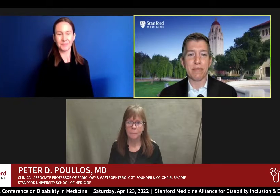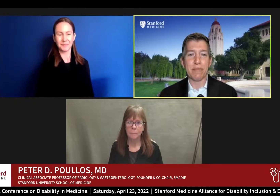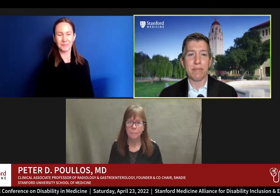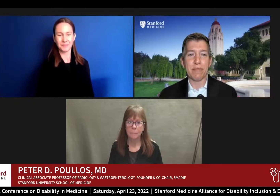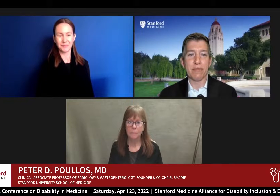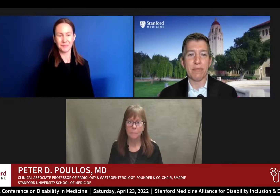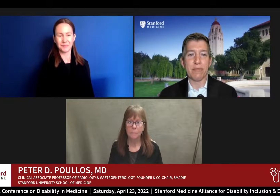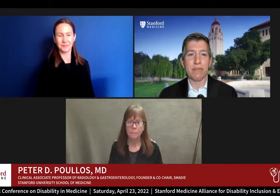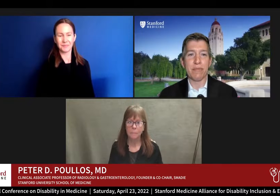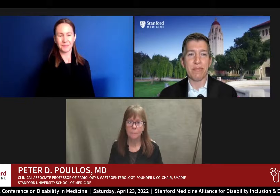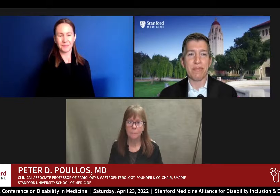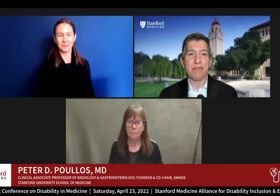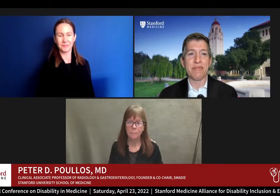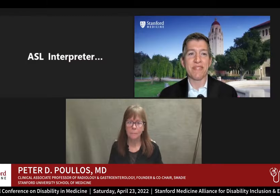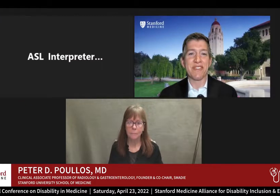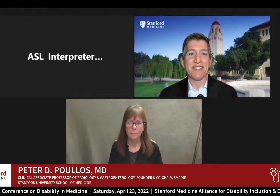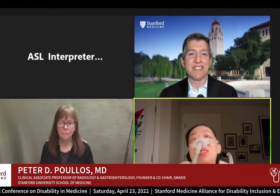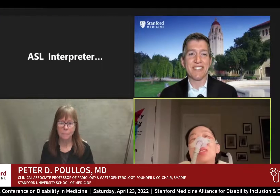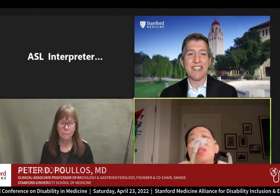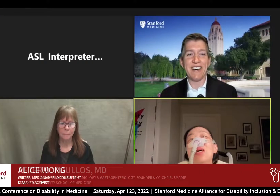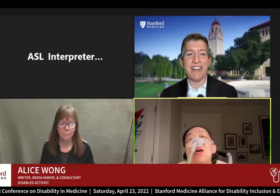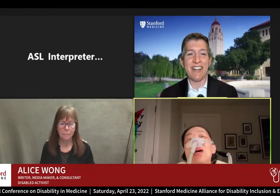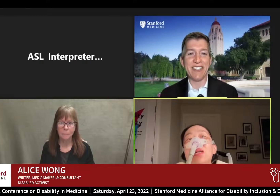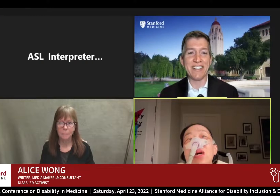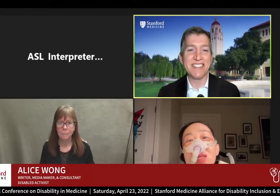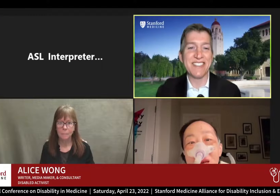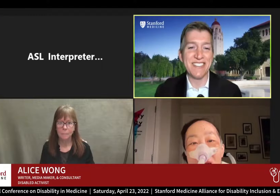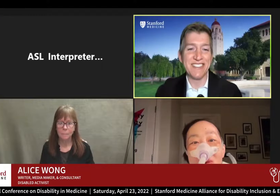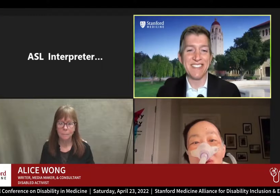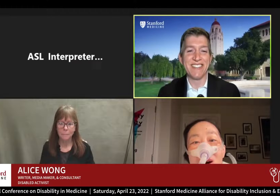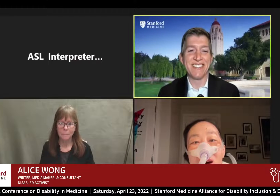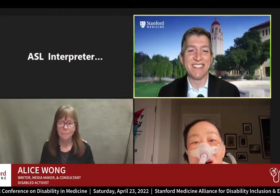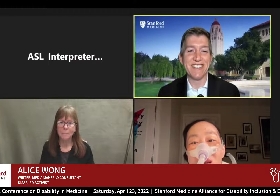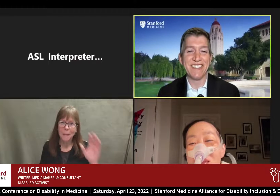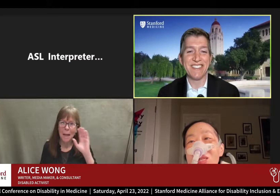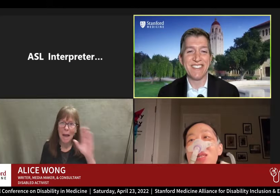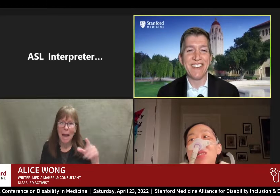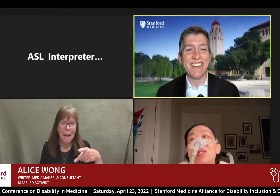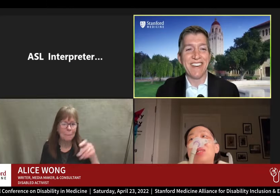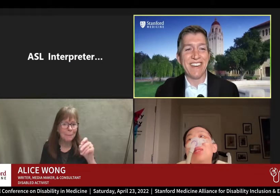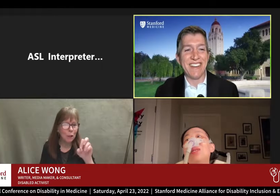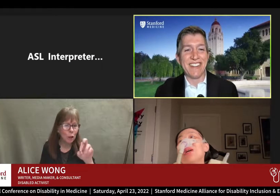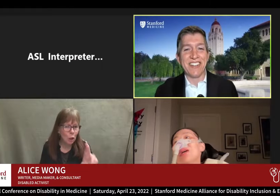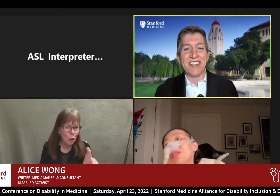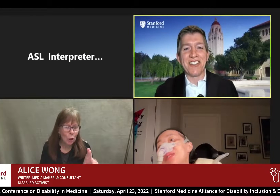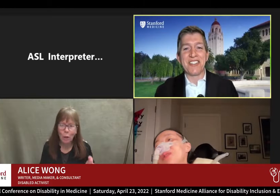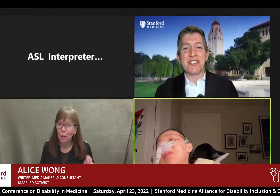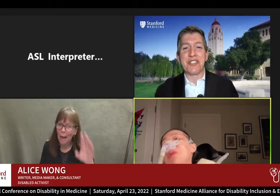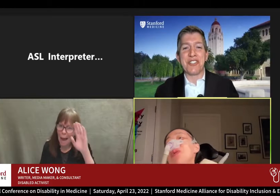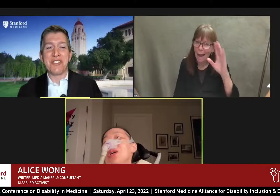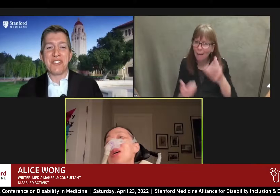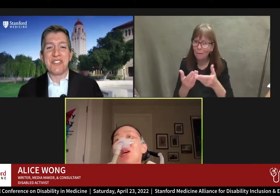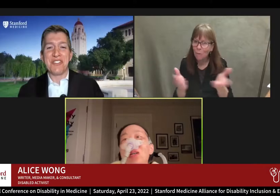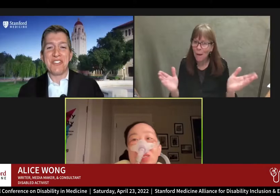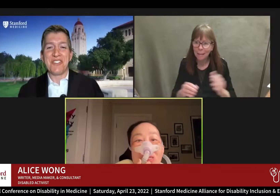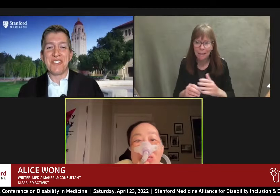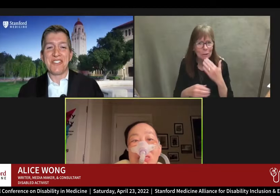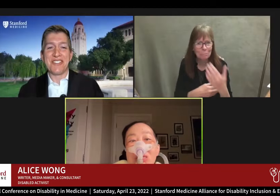PETER POULLOS: Hi, Alice. Hey, everyone. Good morning!